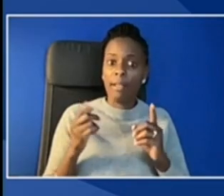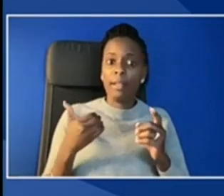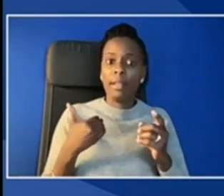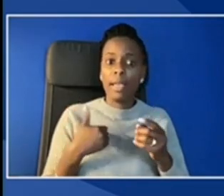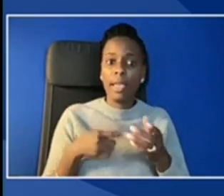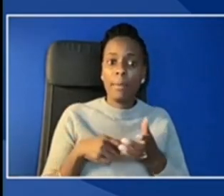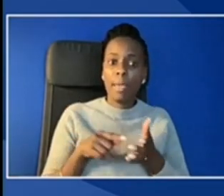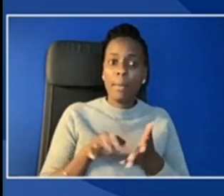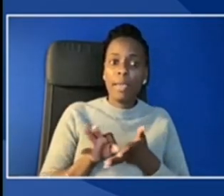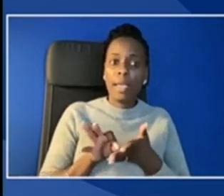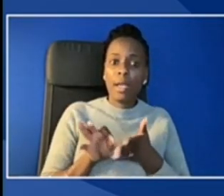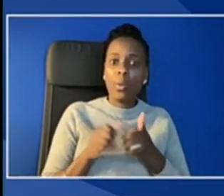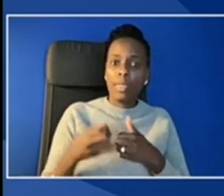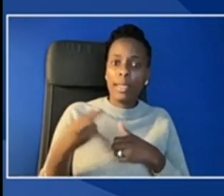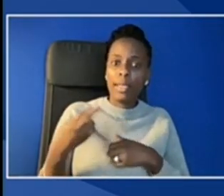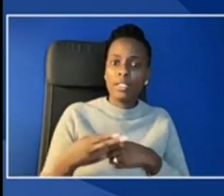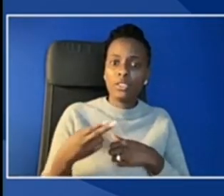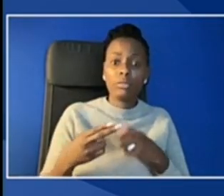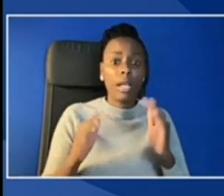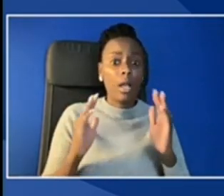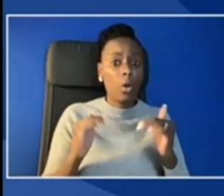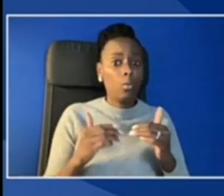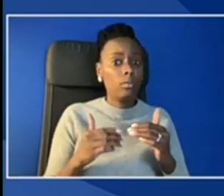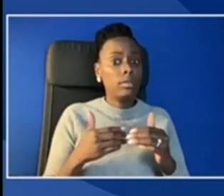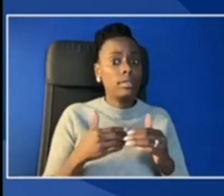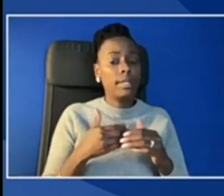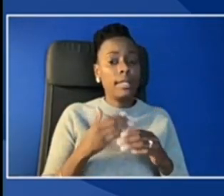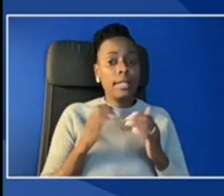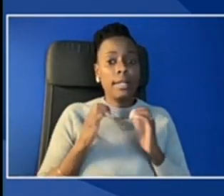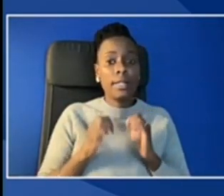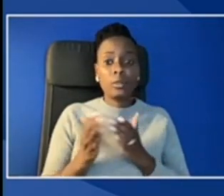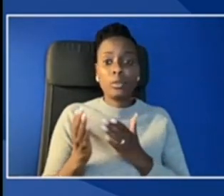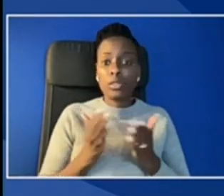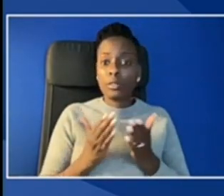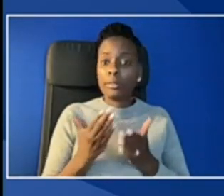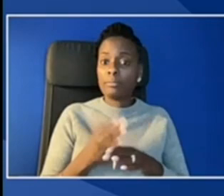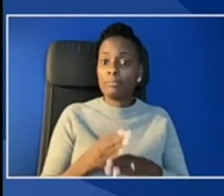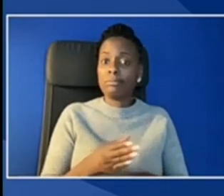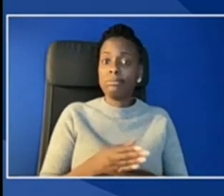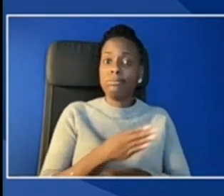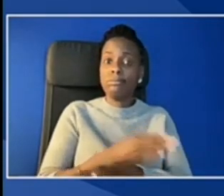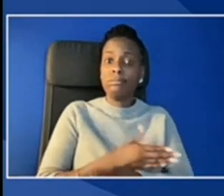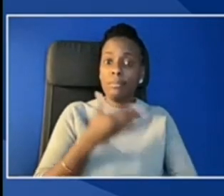hoped for better customer service. In August of 2023 as the pandemic payment